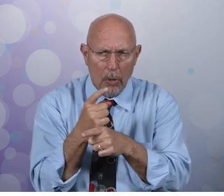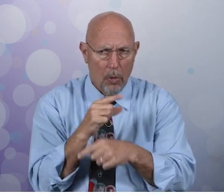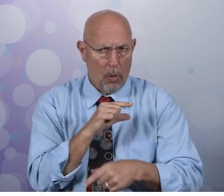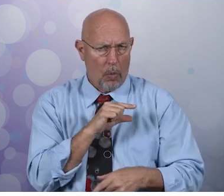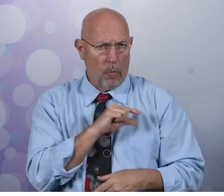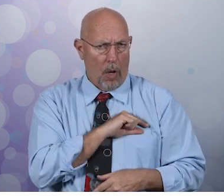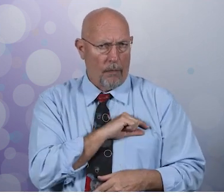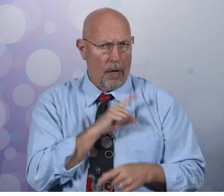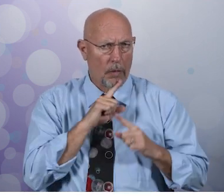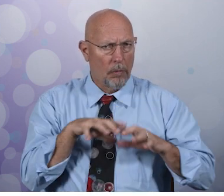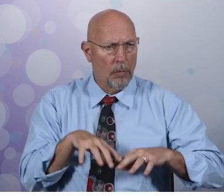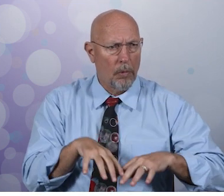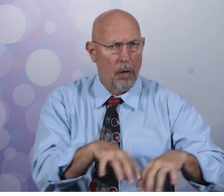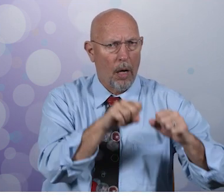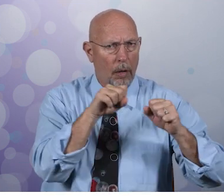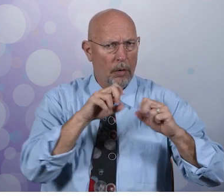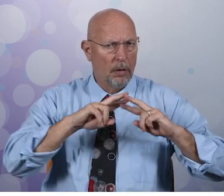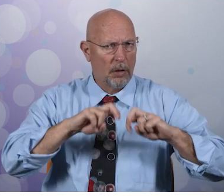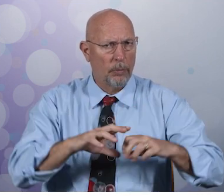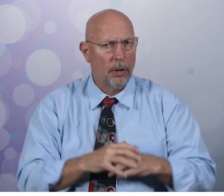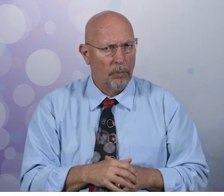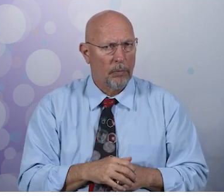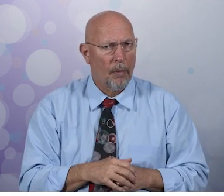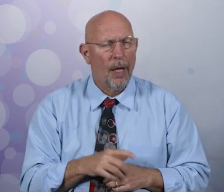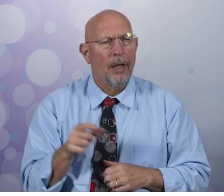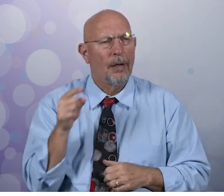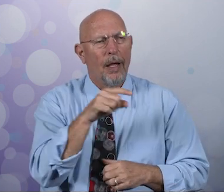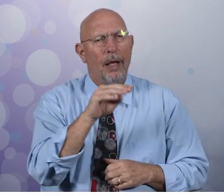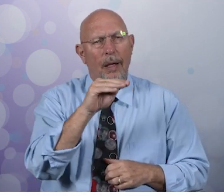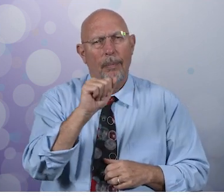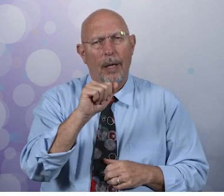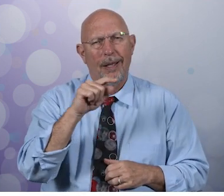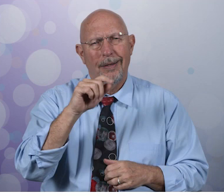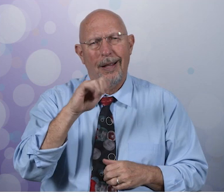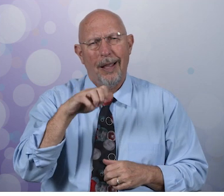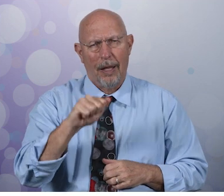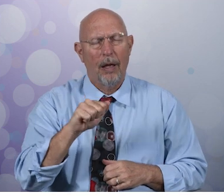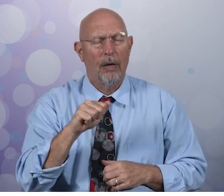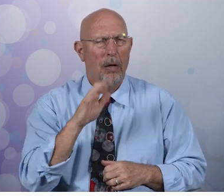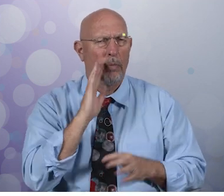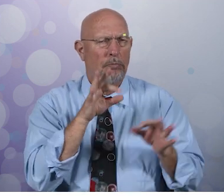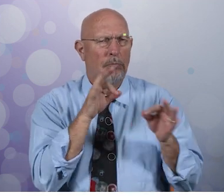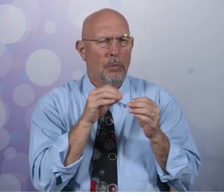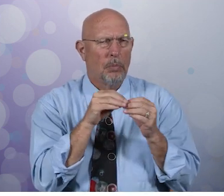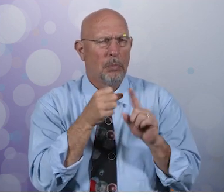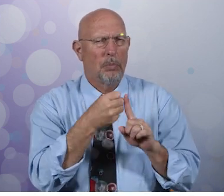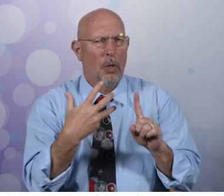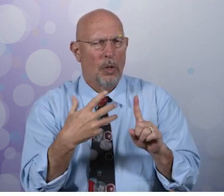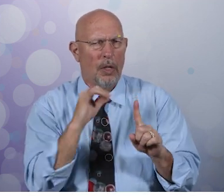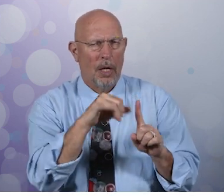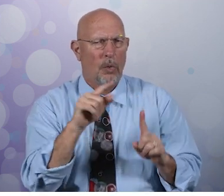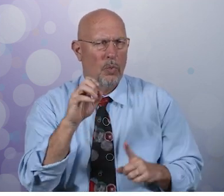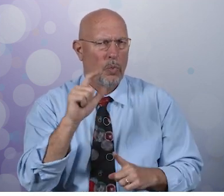to take this assessment. Ma' Taya is going to tell us more about the specifics of this four-part tool.